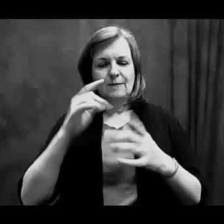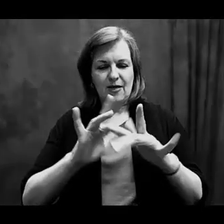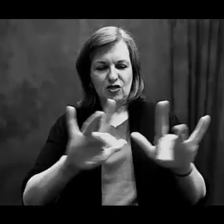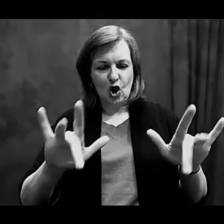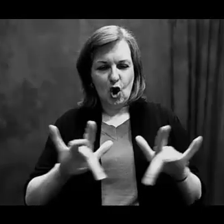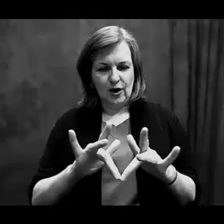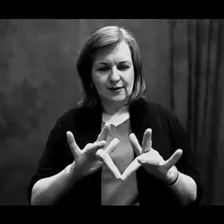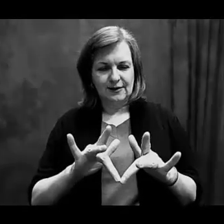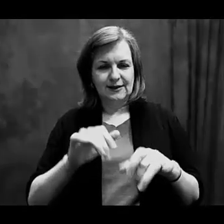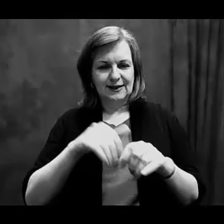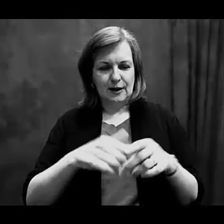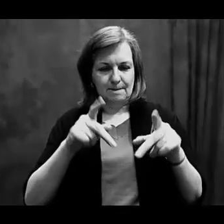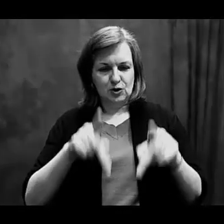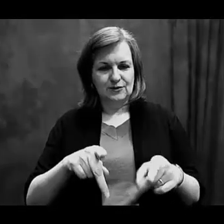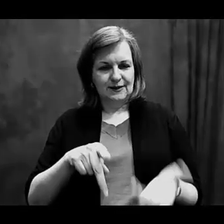I know this is hard